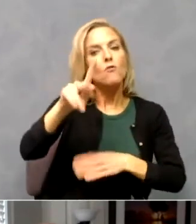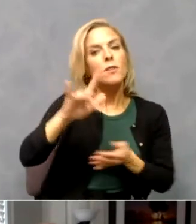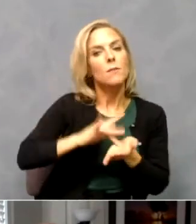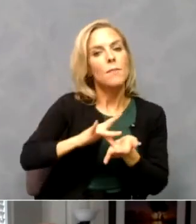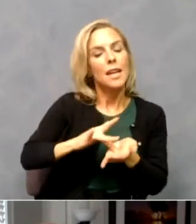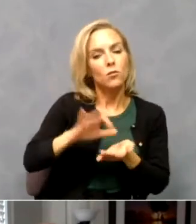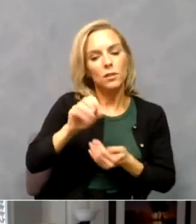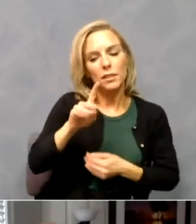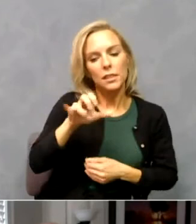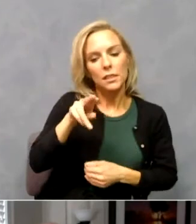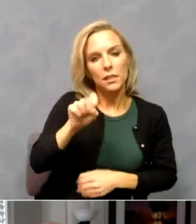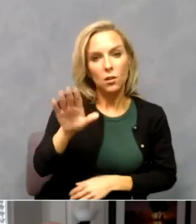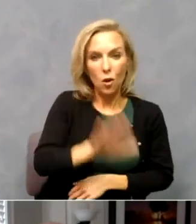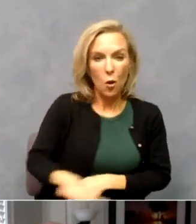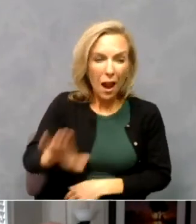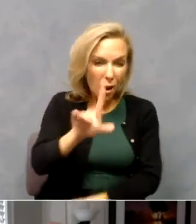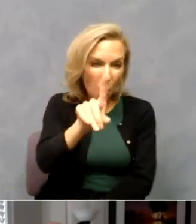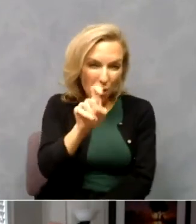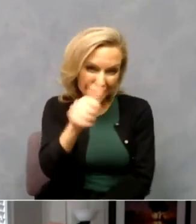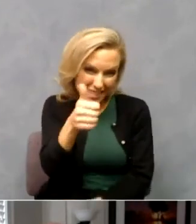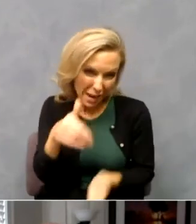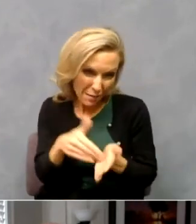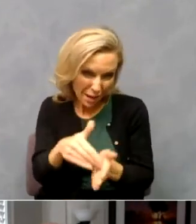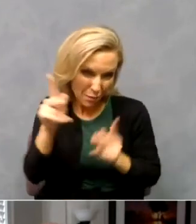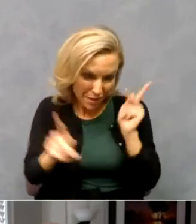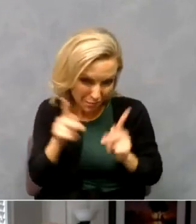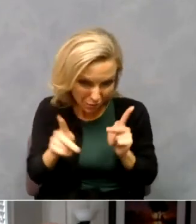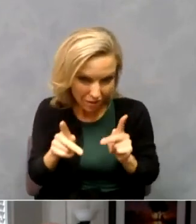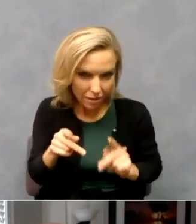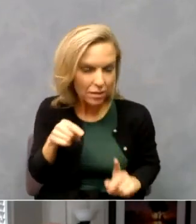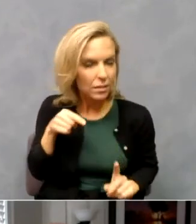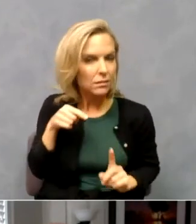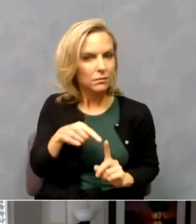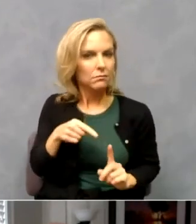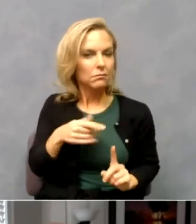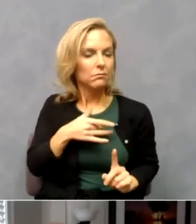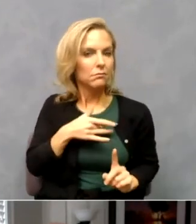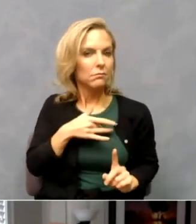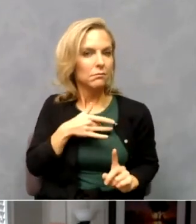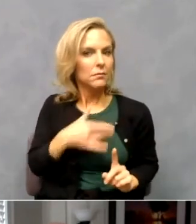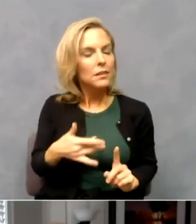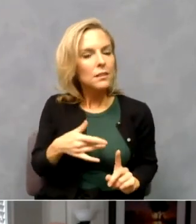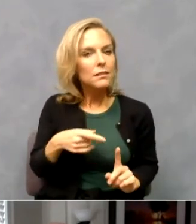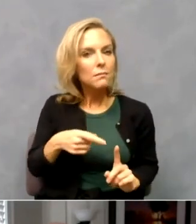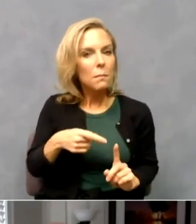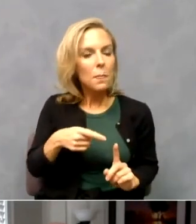million people, none of whom are likely to be covered by obviously by age,